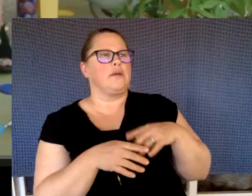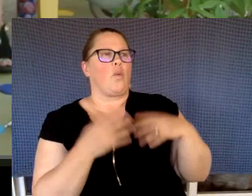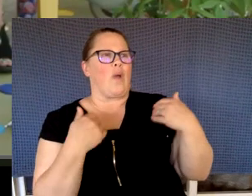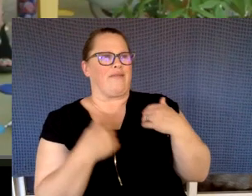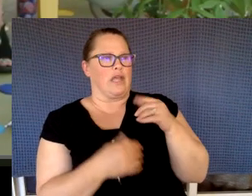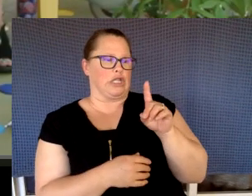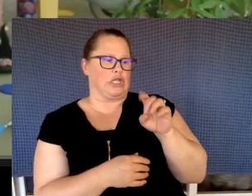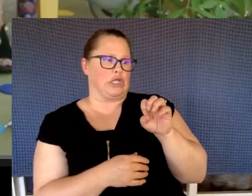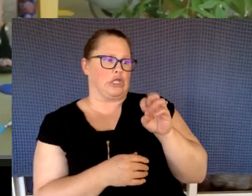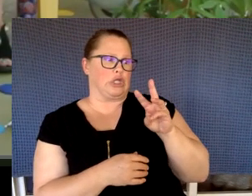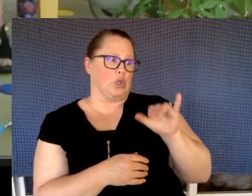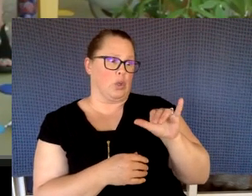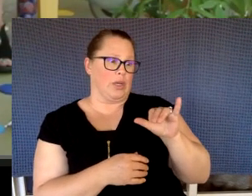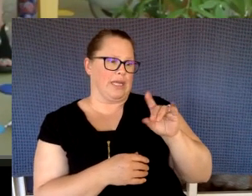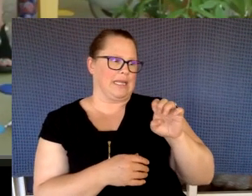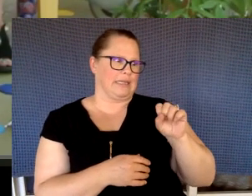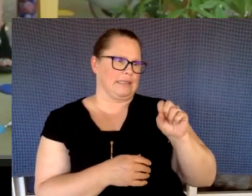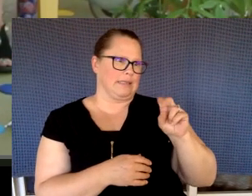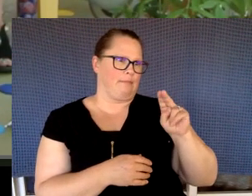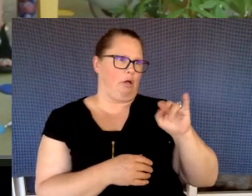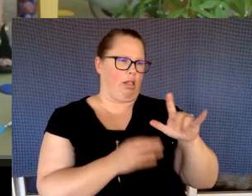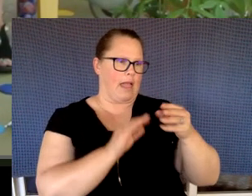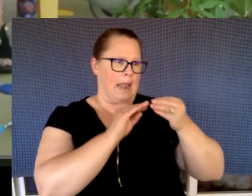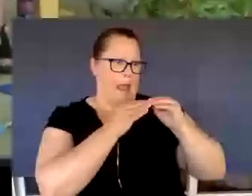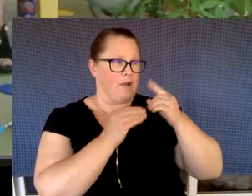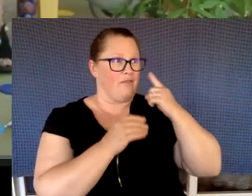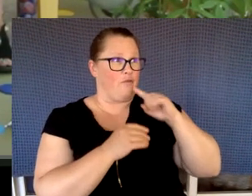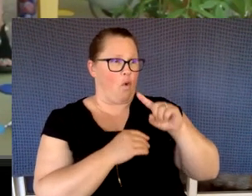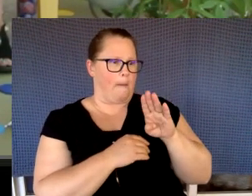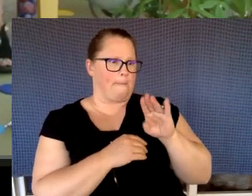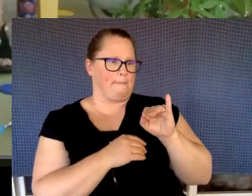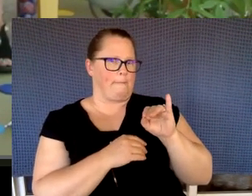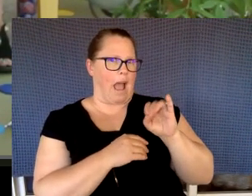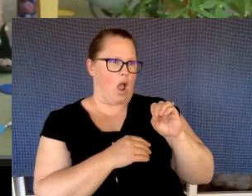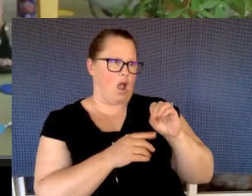Decimal number for biographies